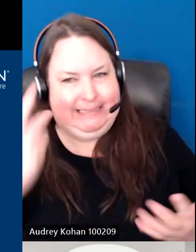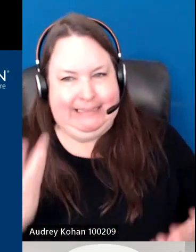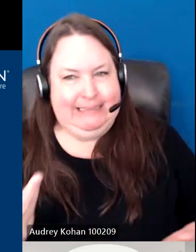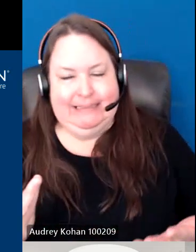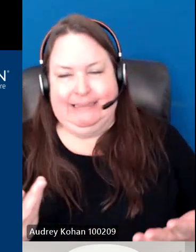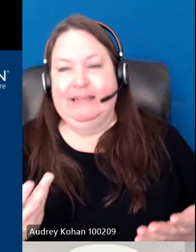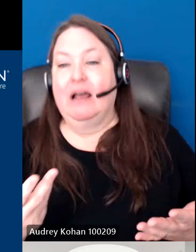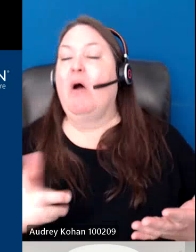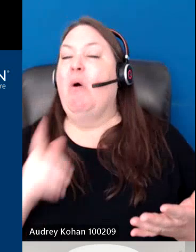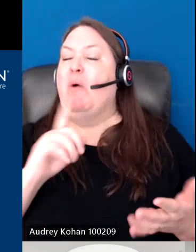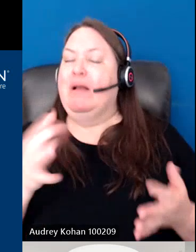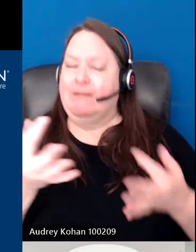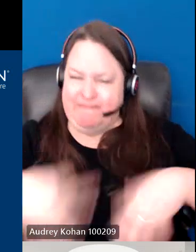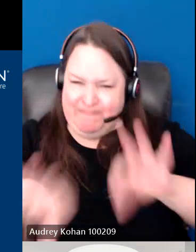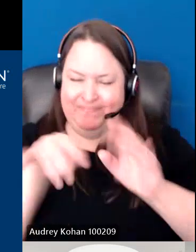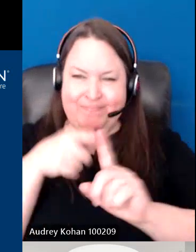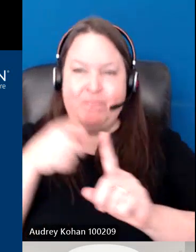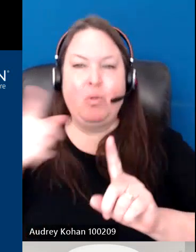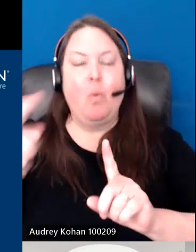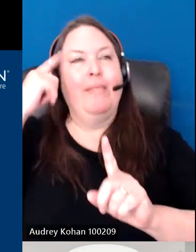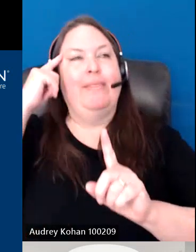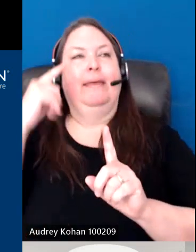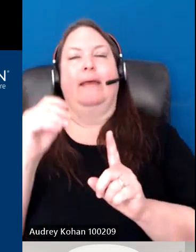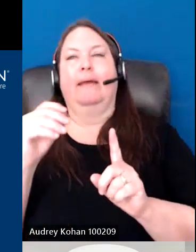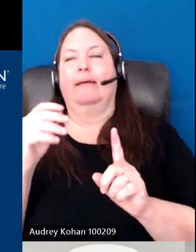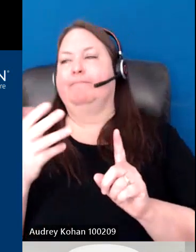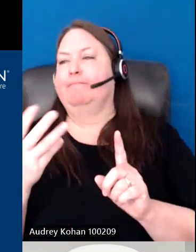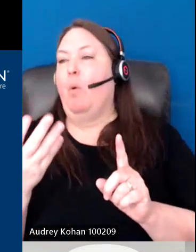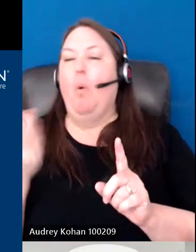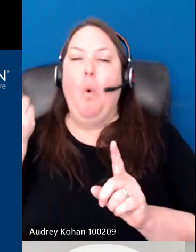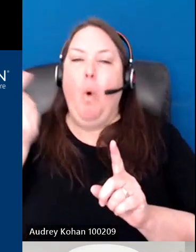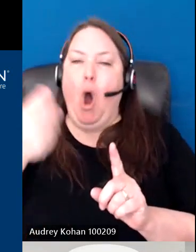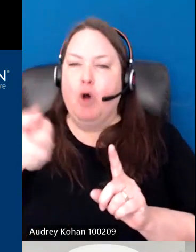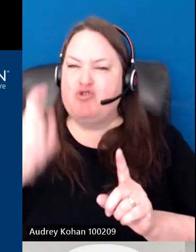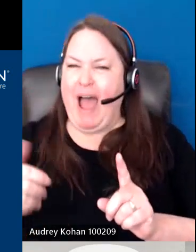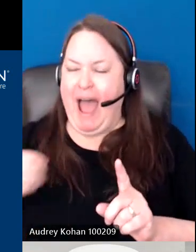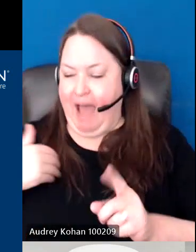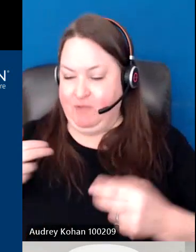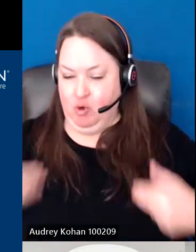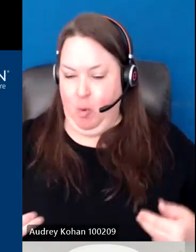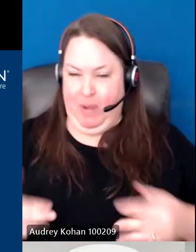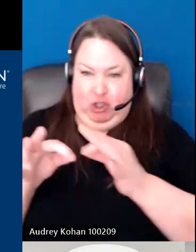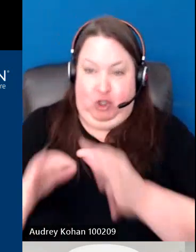very critical that you think of what you should have a human translator and some people actually